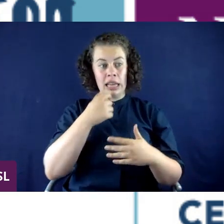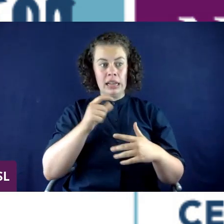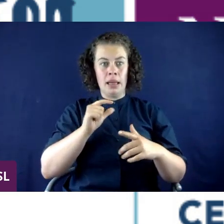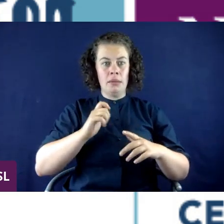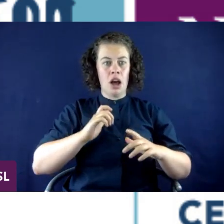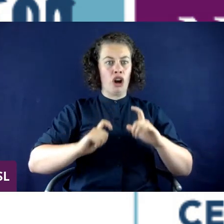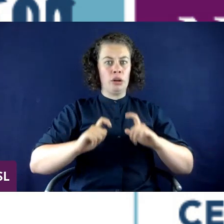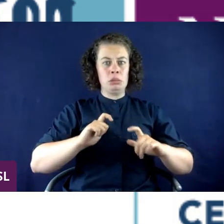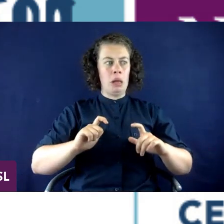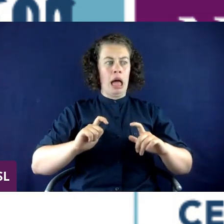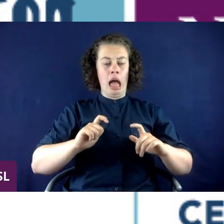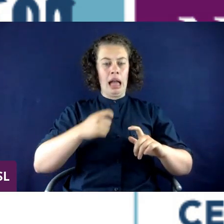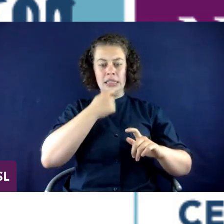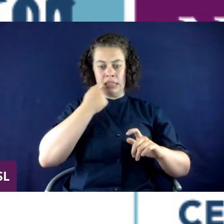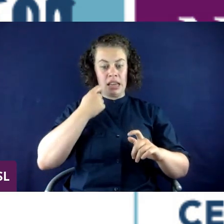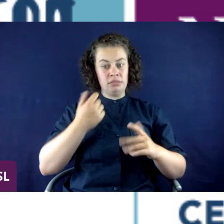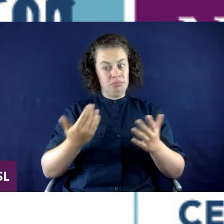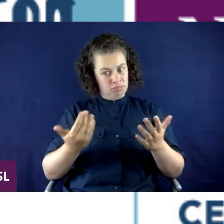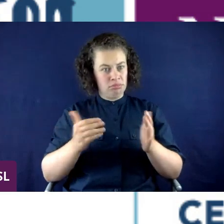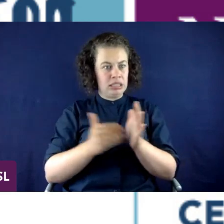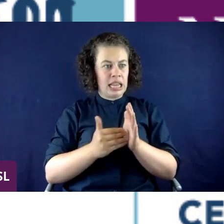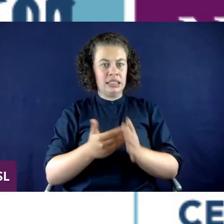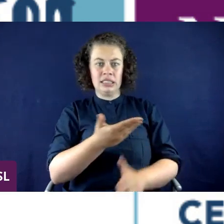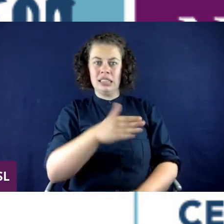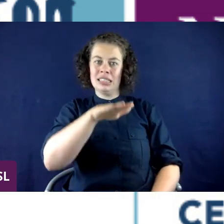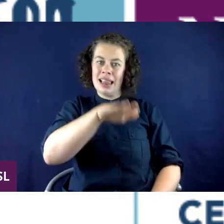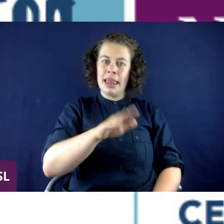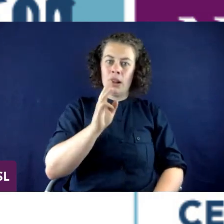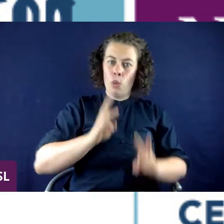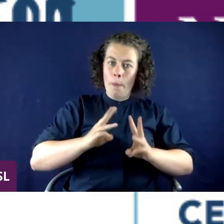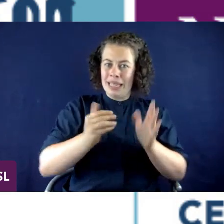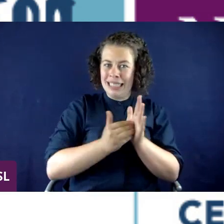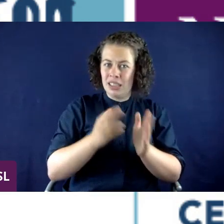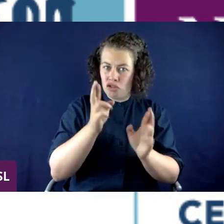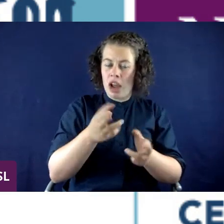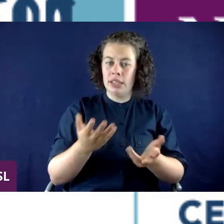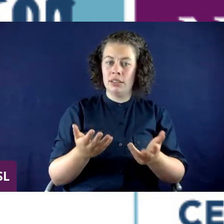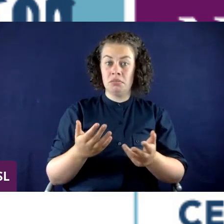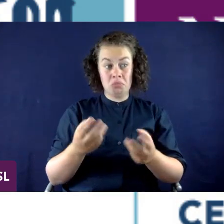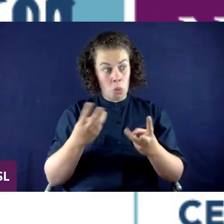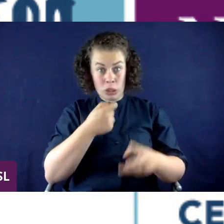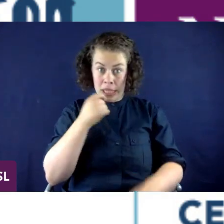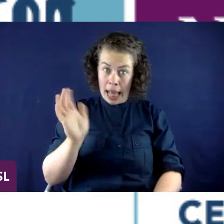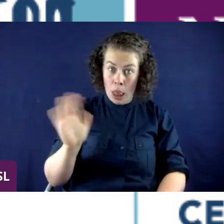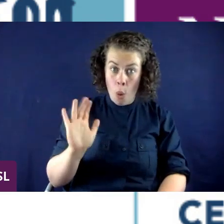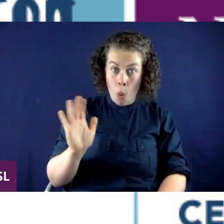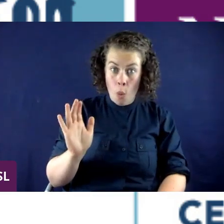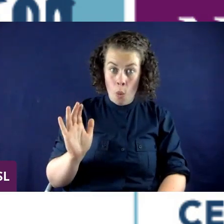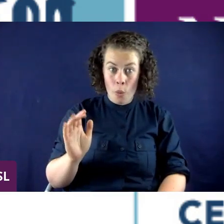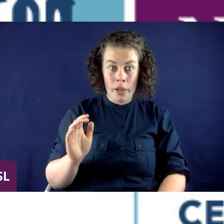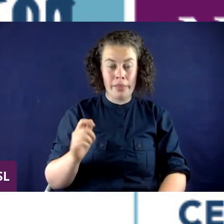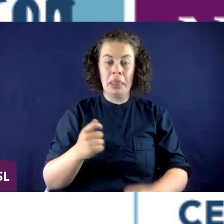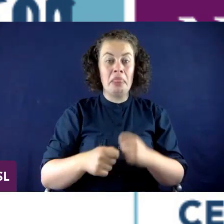That is due to societal discomfort with disability and identities in general. But actually, what would have made the solution